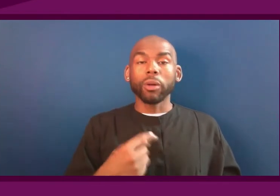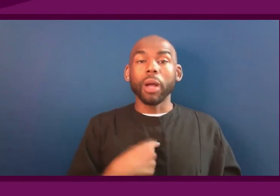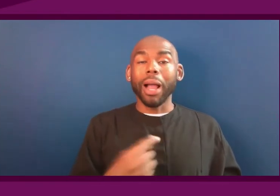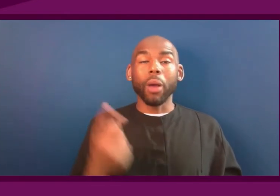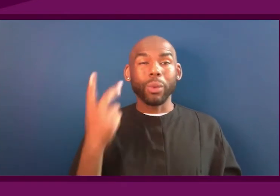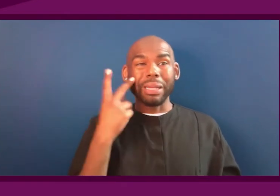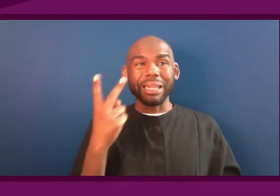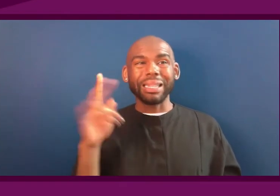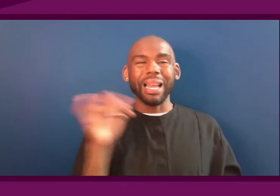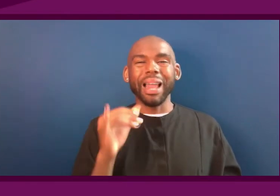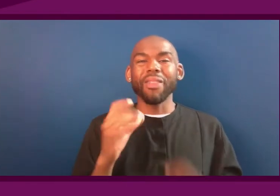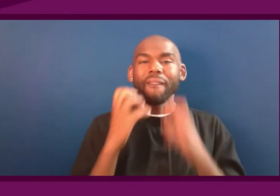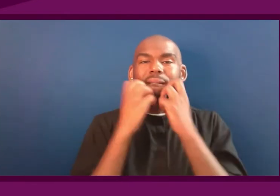not going to be able to find us." Debra Ruh: